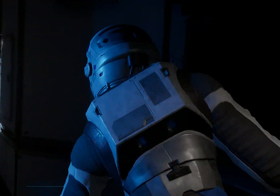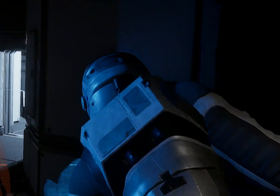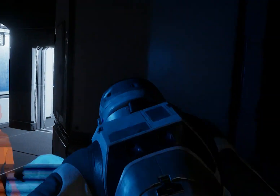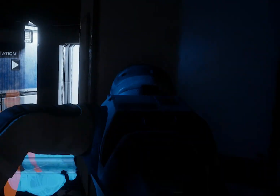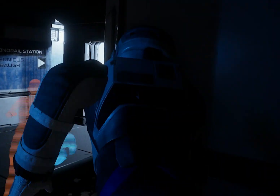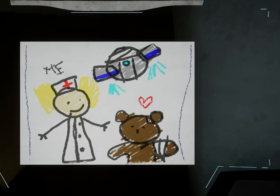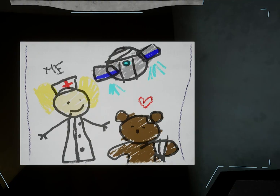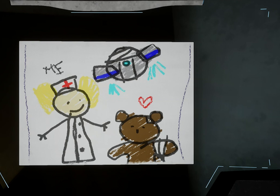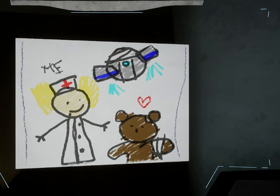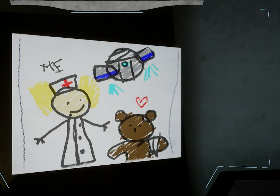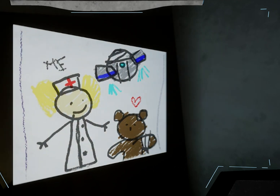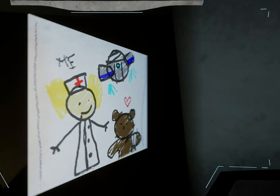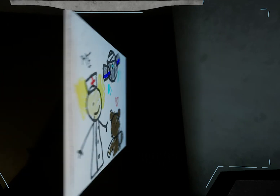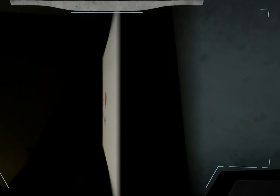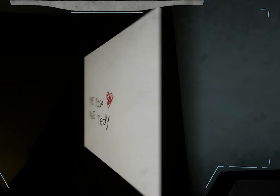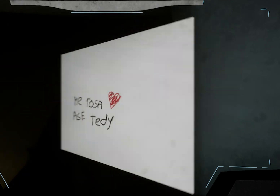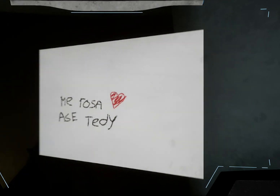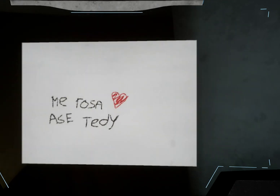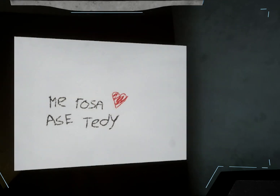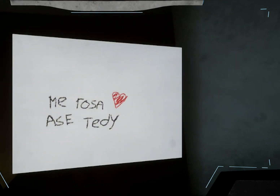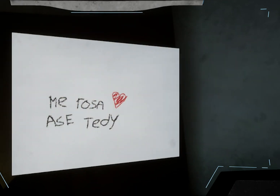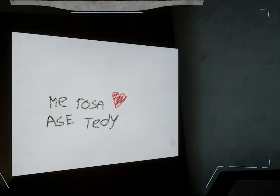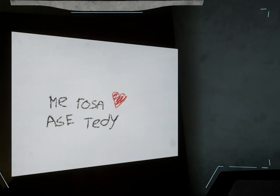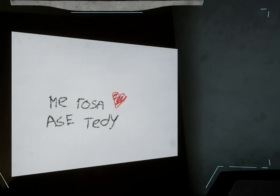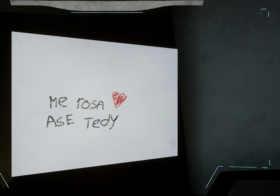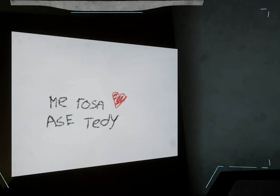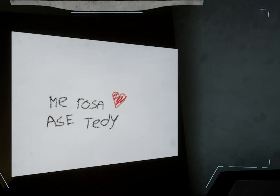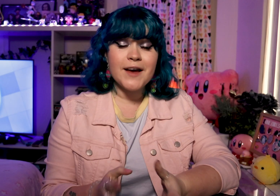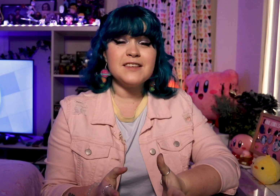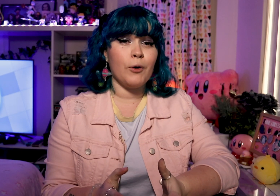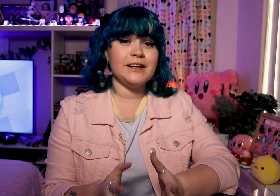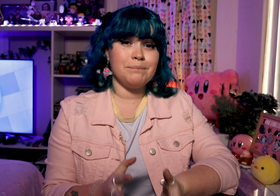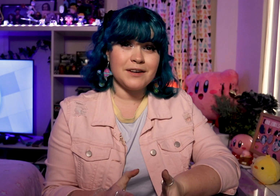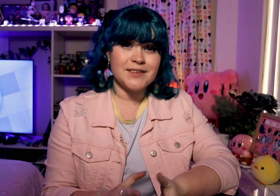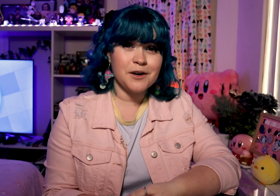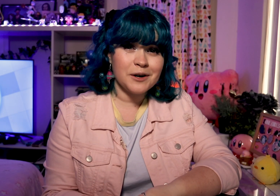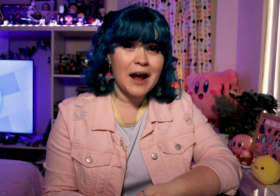as their personalities and agendas became more and more clear. Without spoiling the big secret,